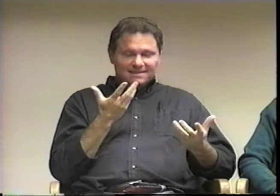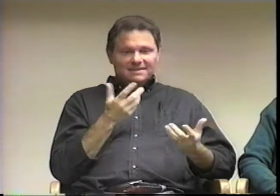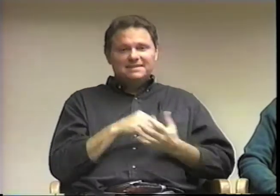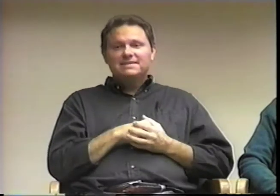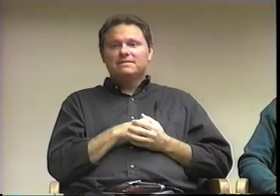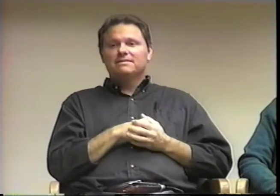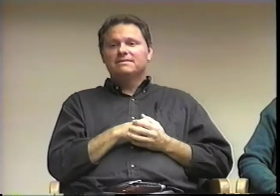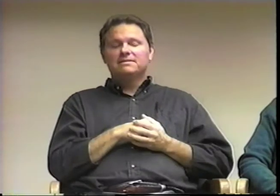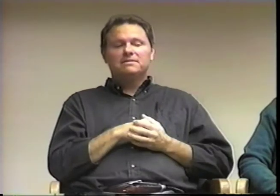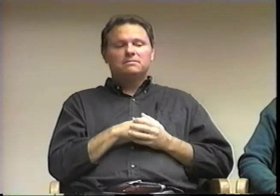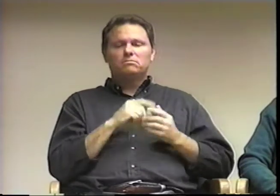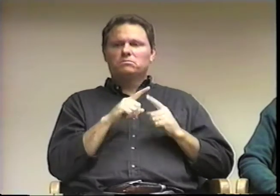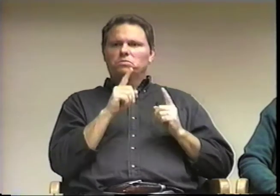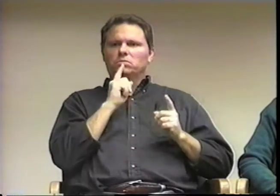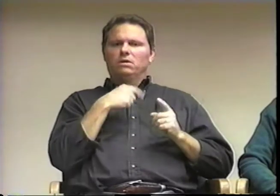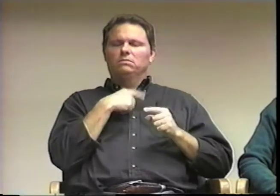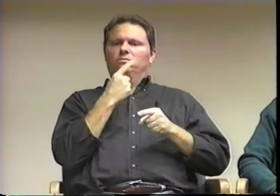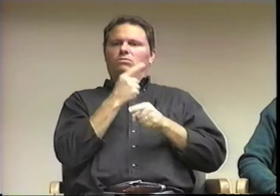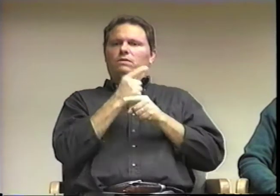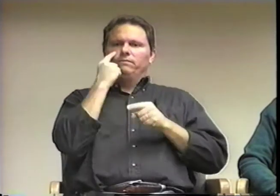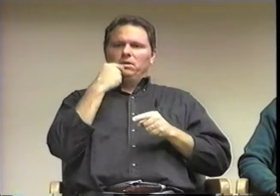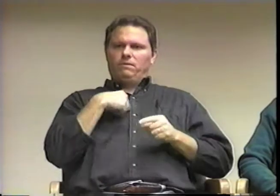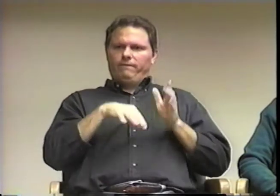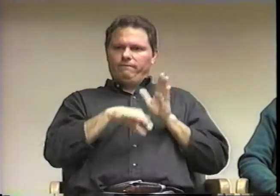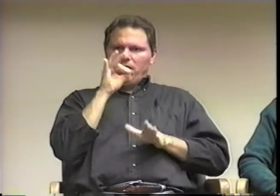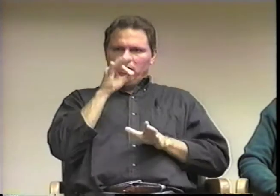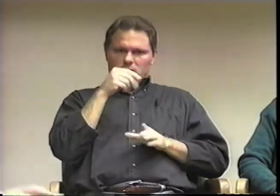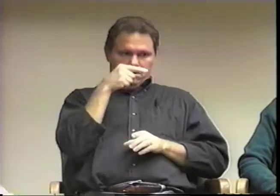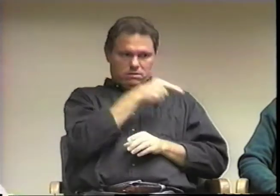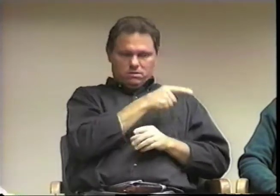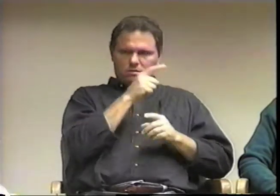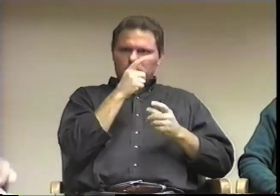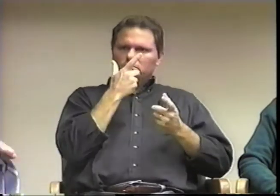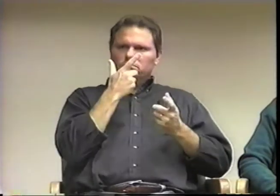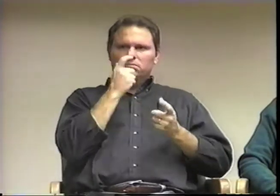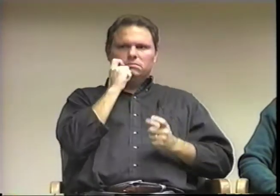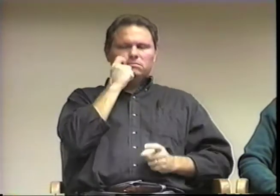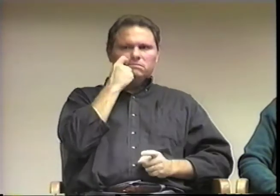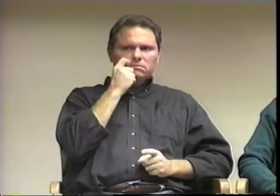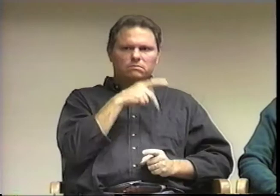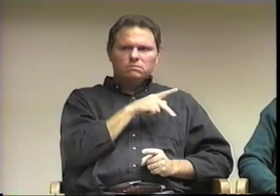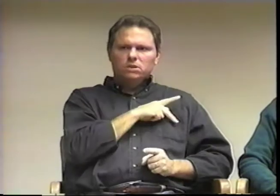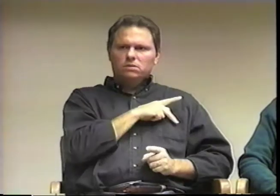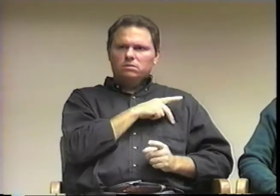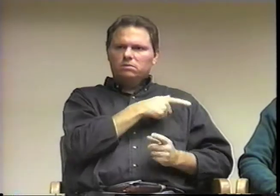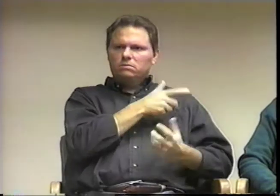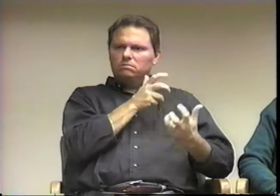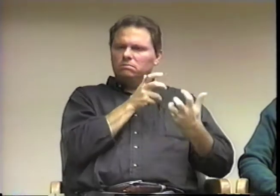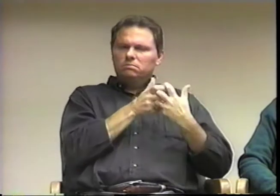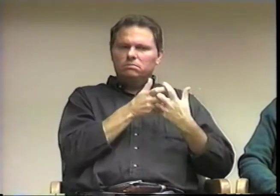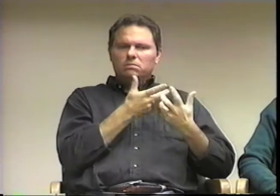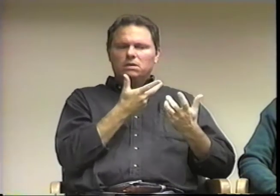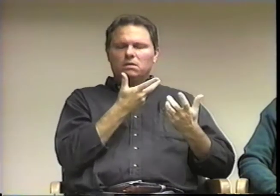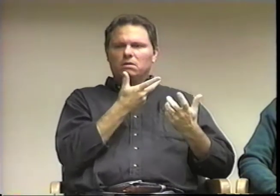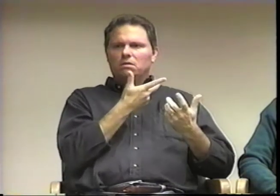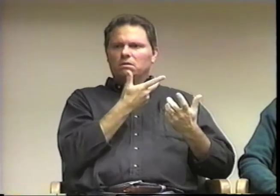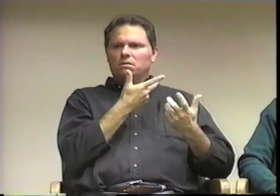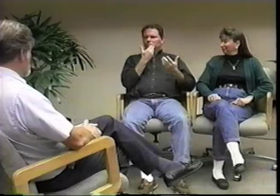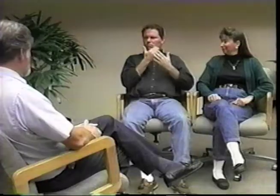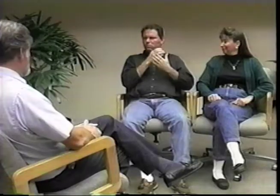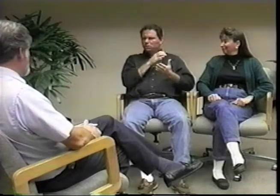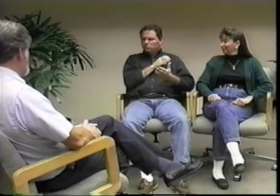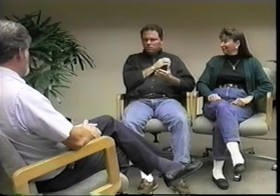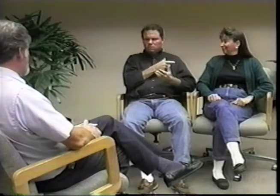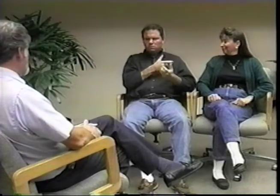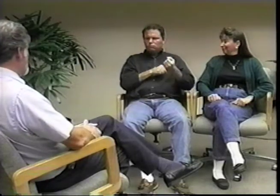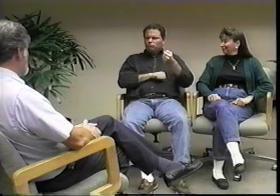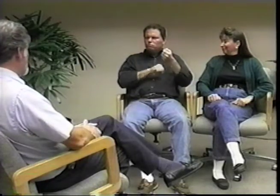But when I got to know her and what a wonderful personality she had,